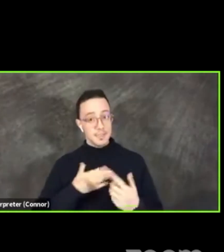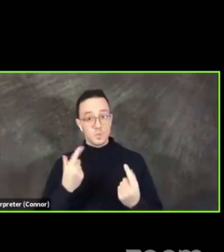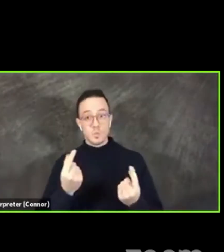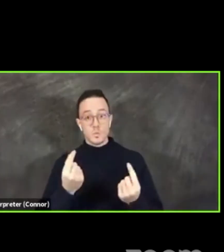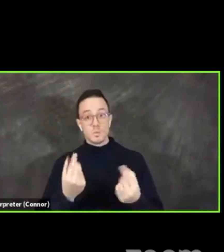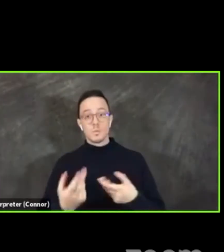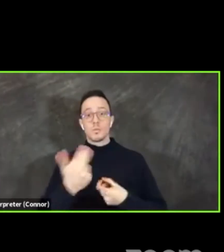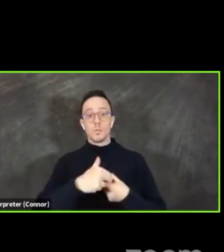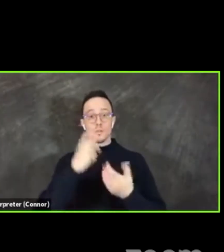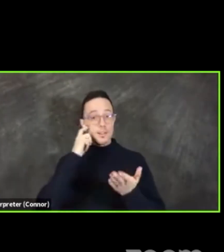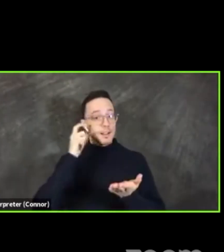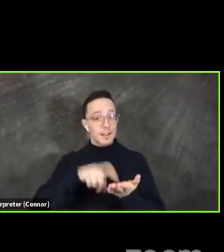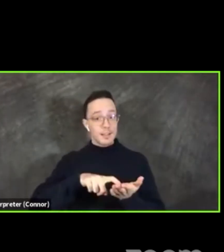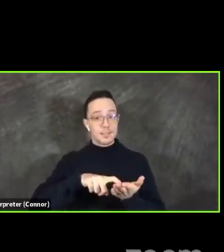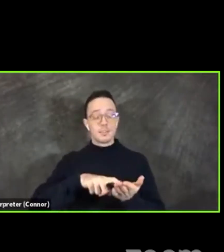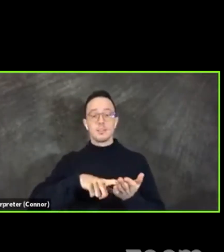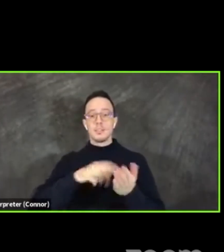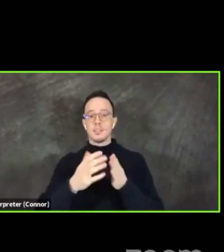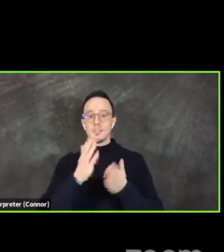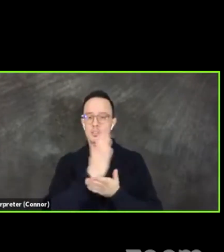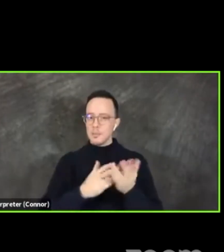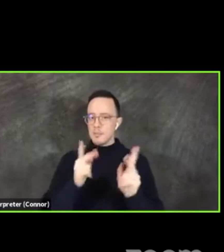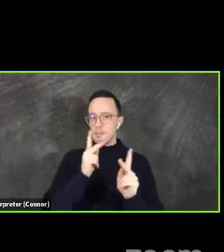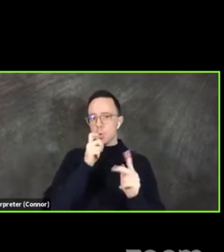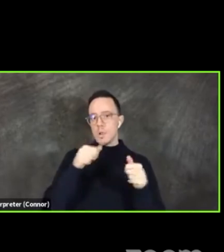LEADERSHIP SUPPORT AND FUNDERS THAT HAVE ALLOWED US TO MAKE TODAY POSSIBLE.